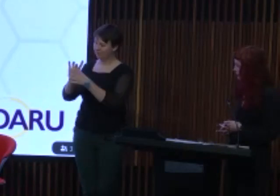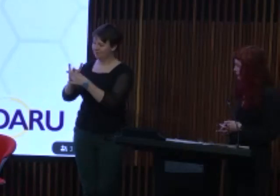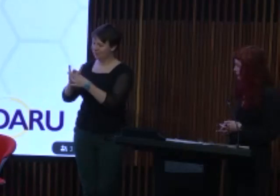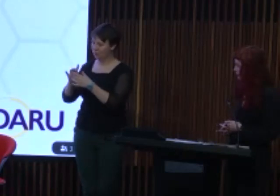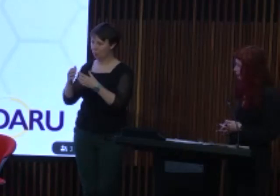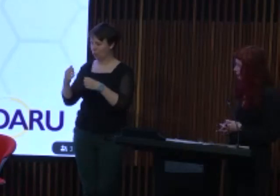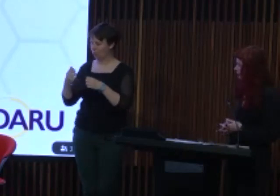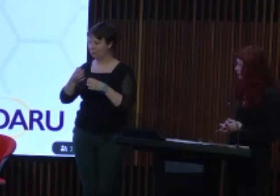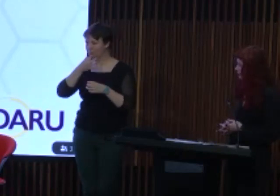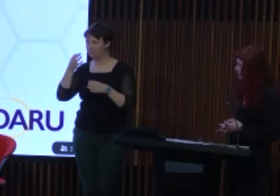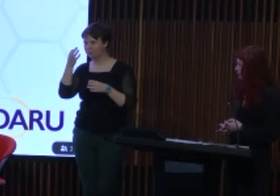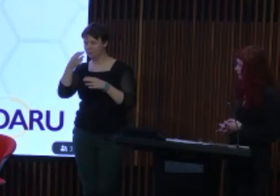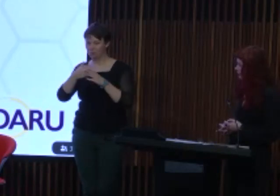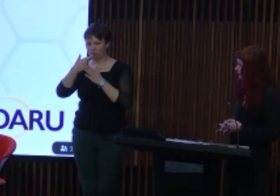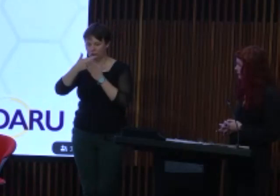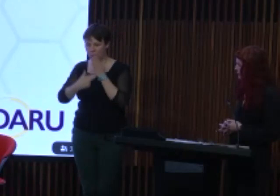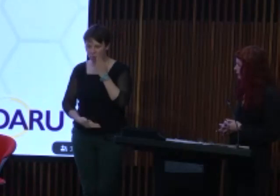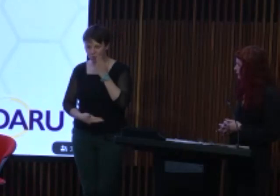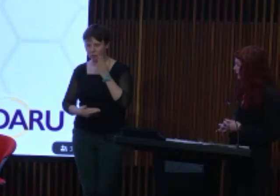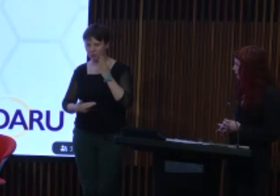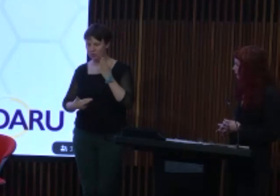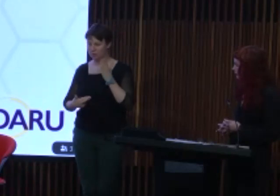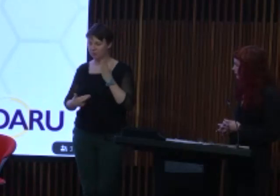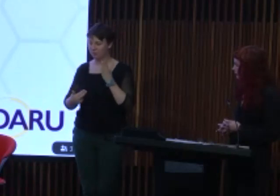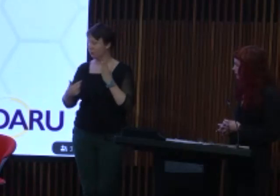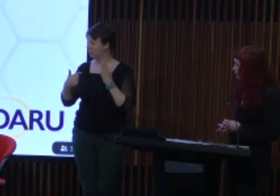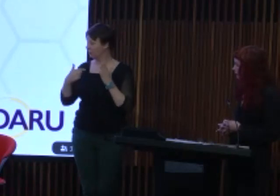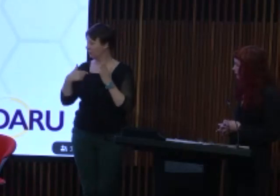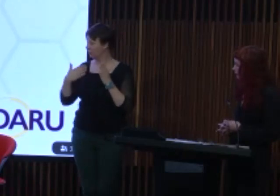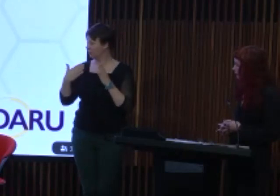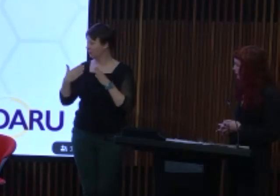I know this from our advocacy work for women with disability, intellectual disability and